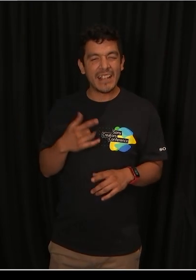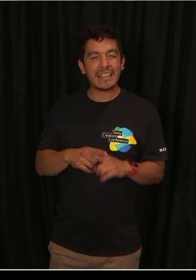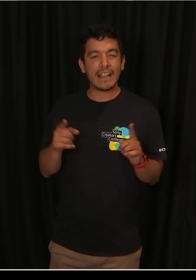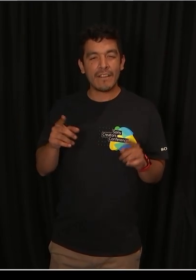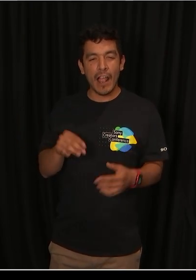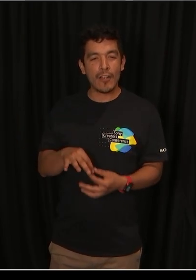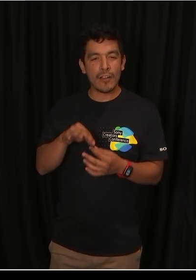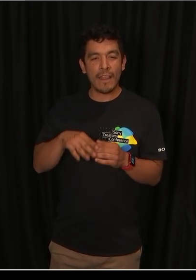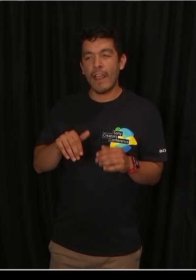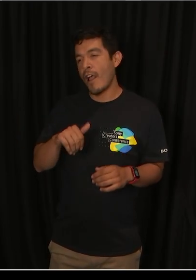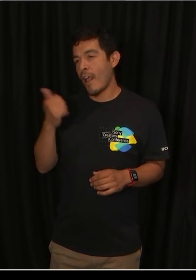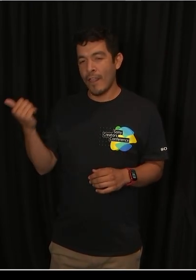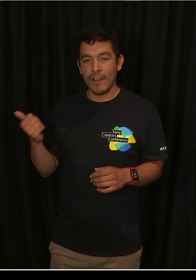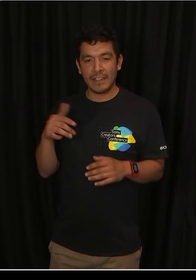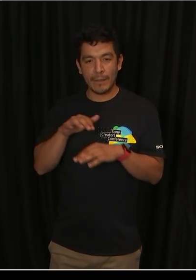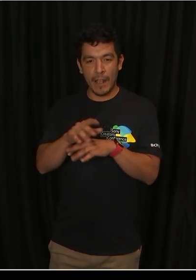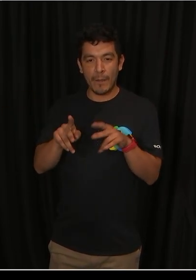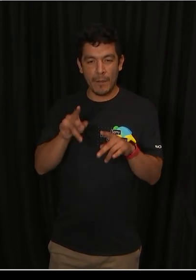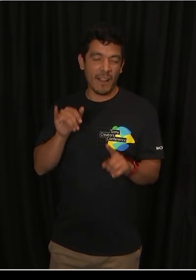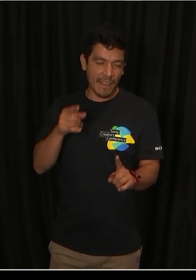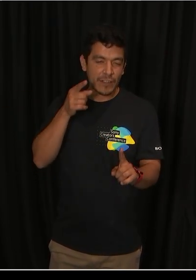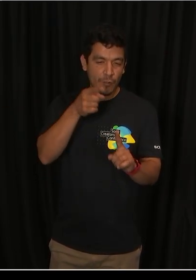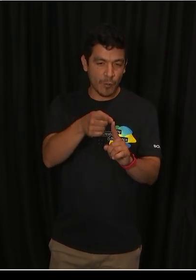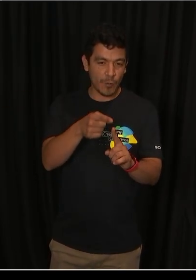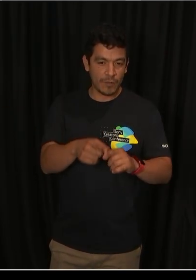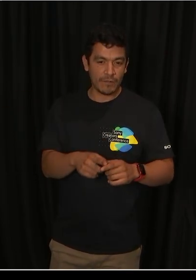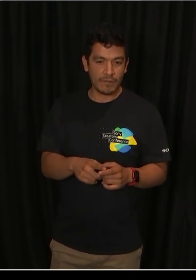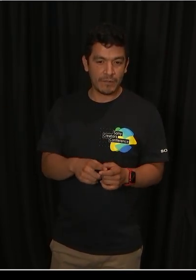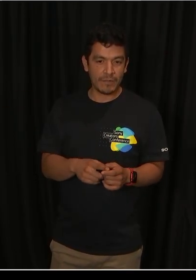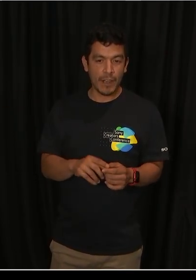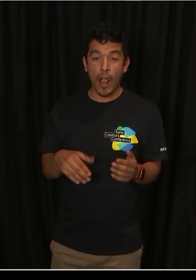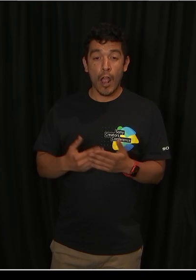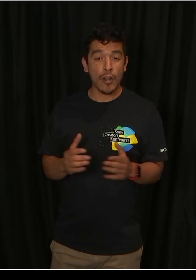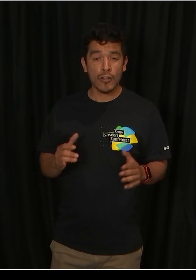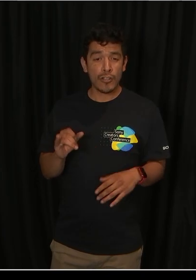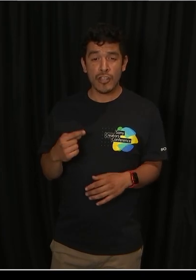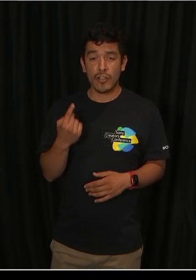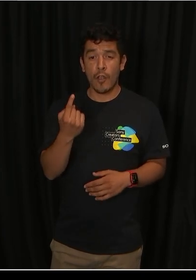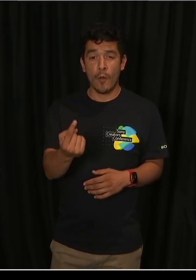than all the other spider people, which was the main goal. And then I'll leave you with just the one time he smiles in the film,